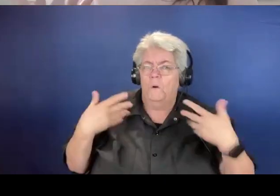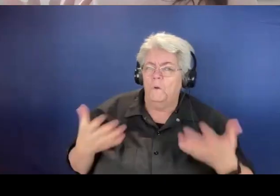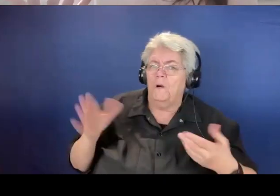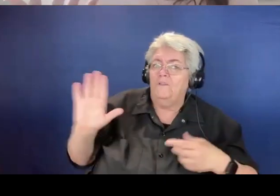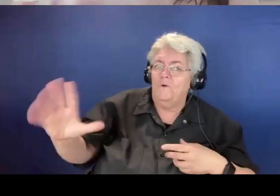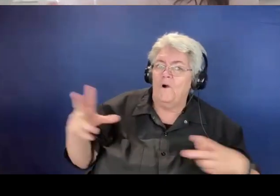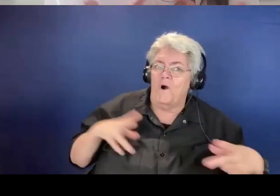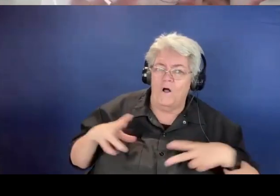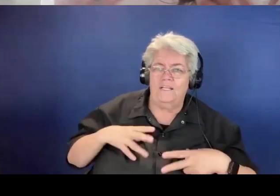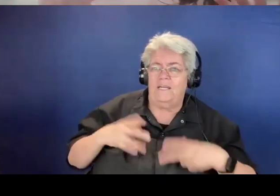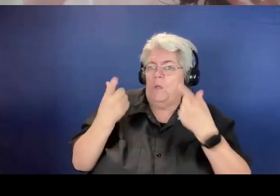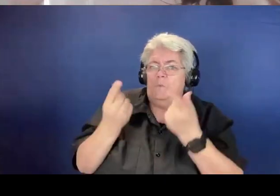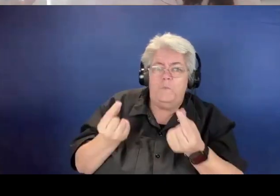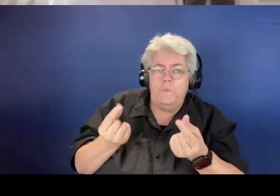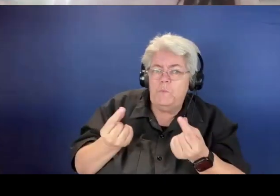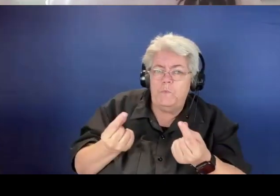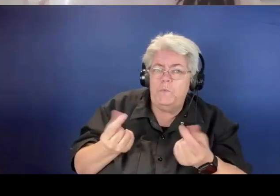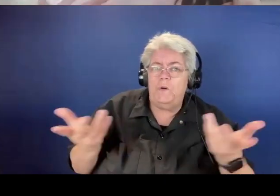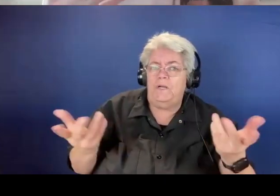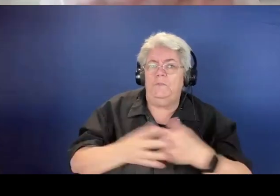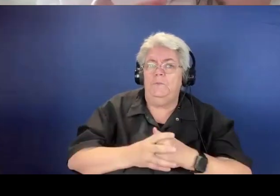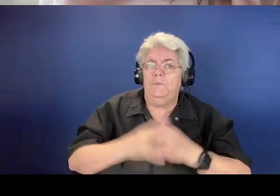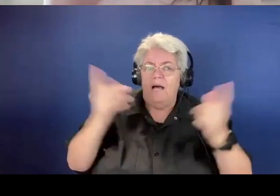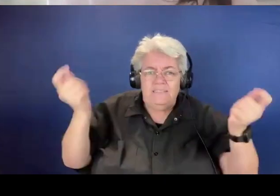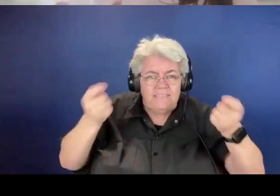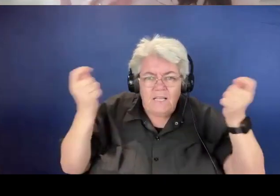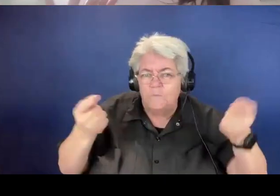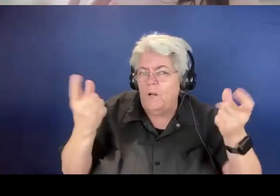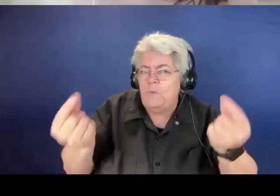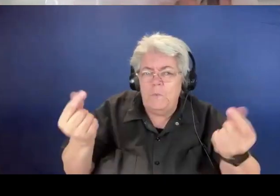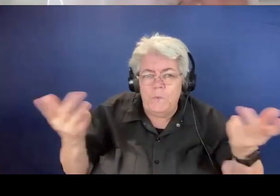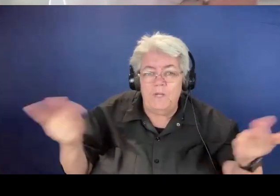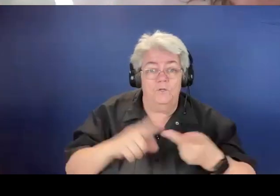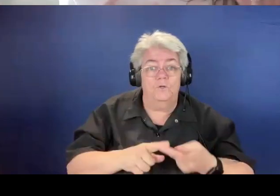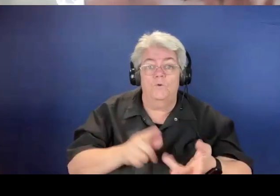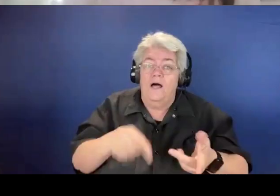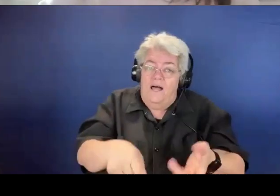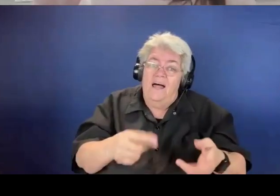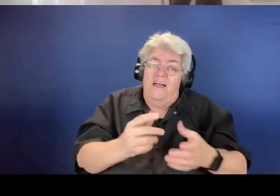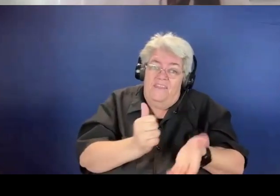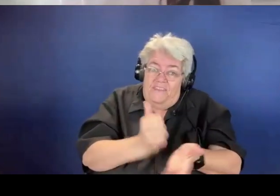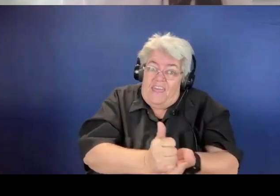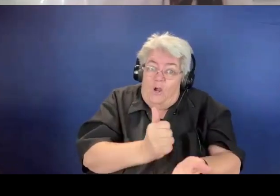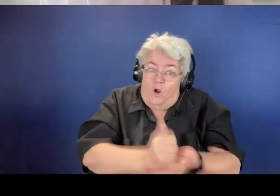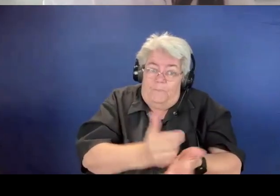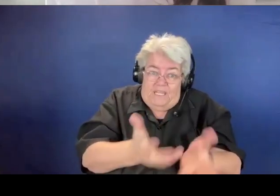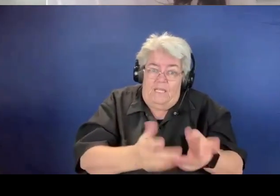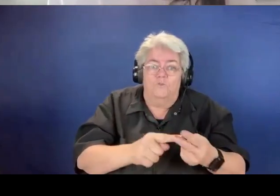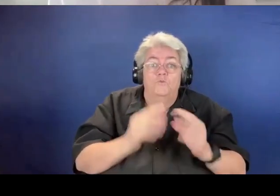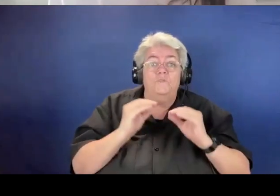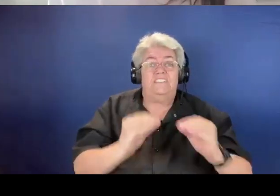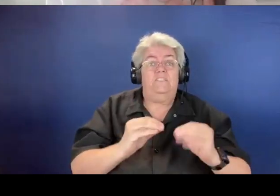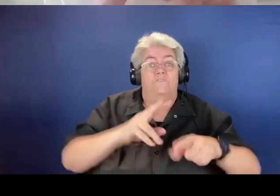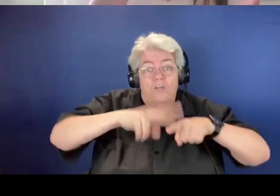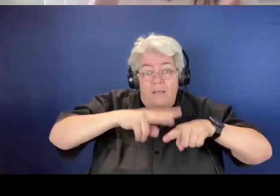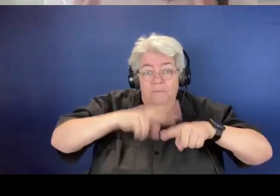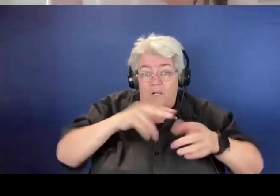How do you guys celebrate it? What could we do in therapy to kind of help them learn the vocabulary of that holiday?